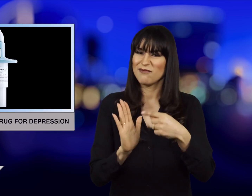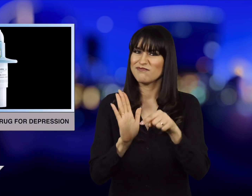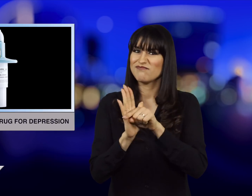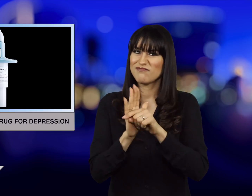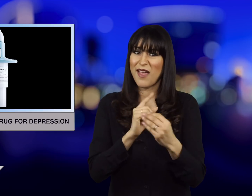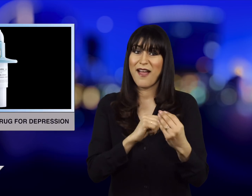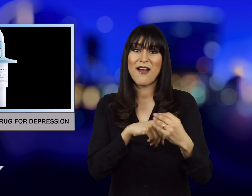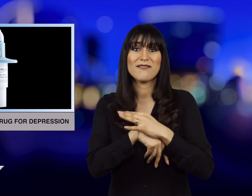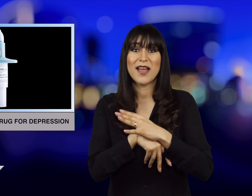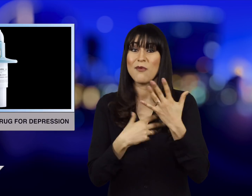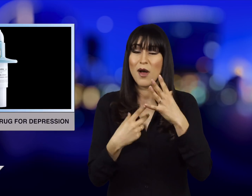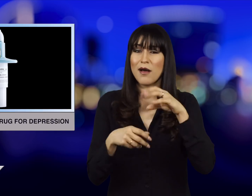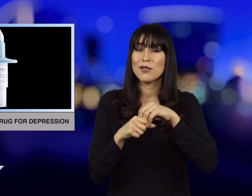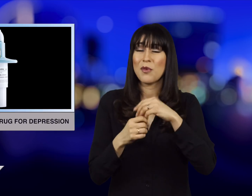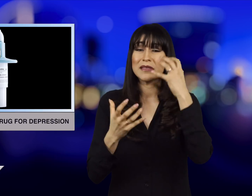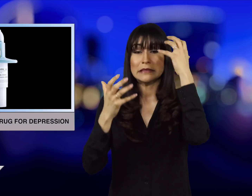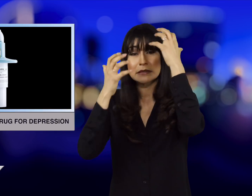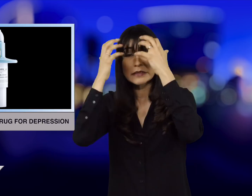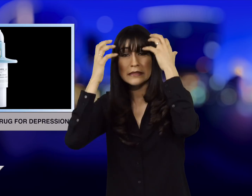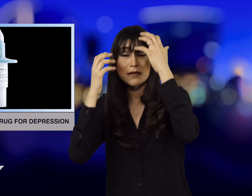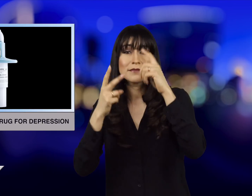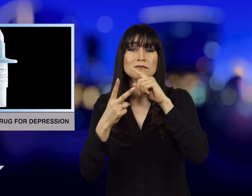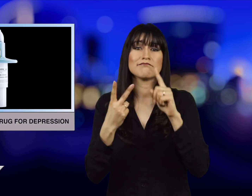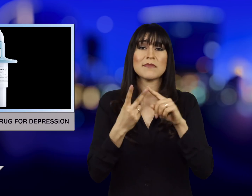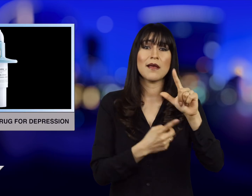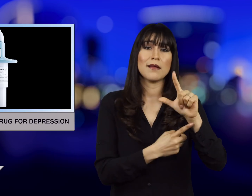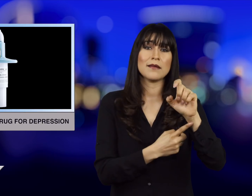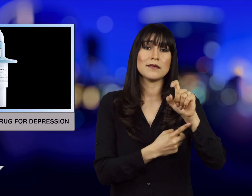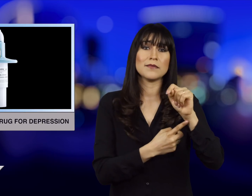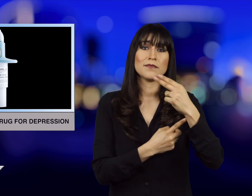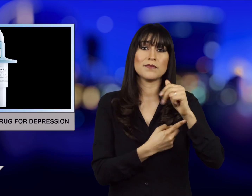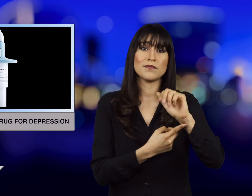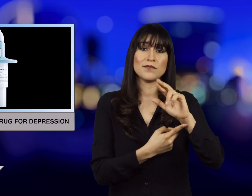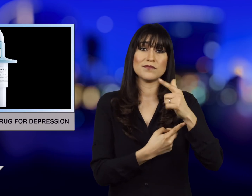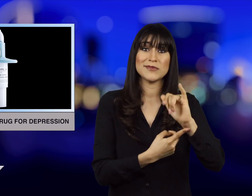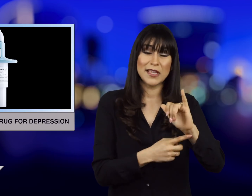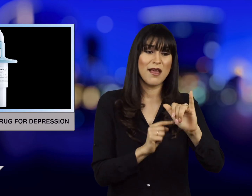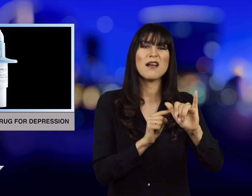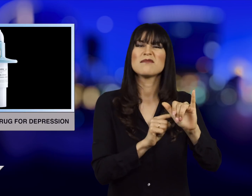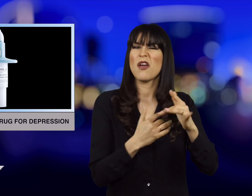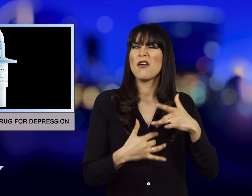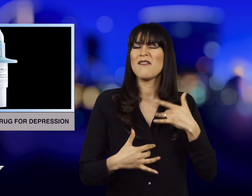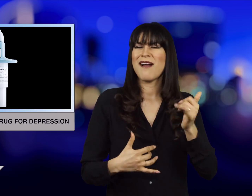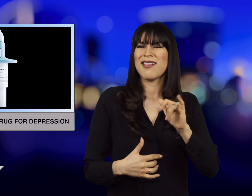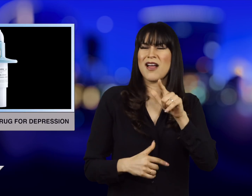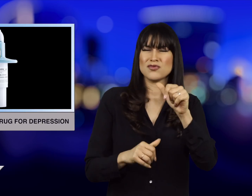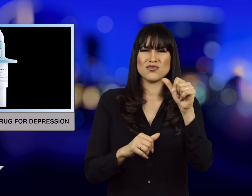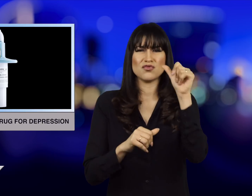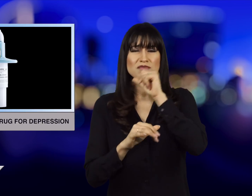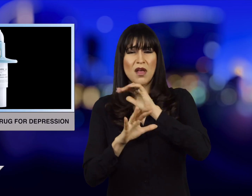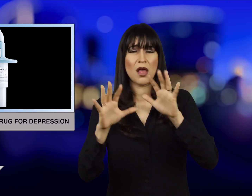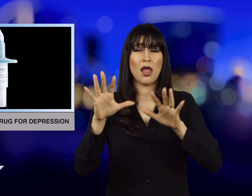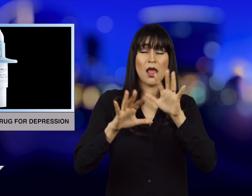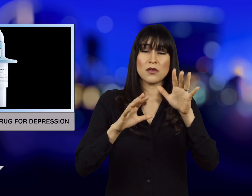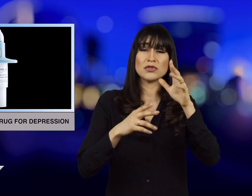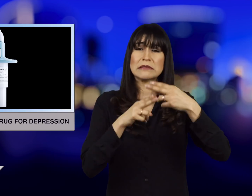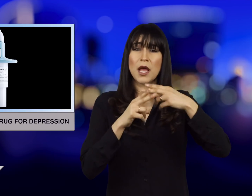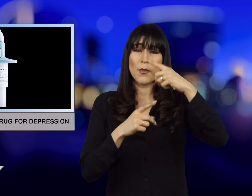There are side effects including dizziness, lethargy and feeling drunk and temporarily